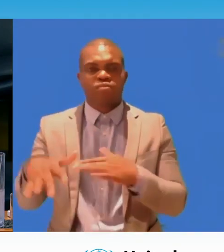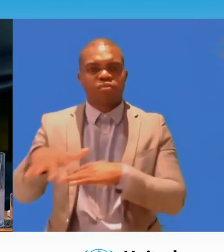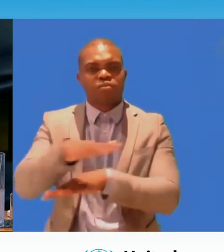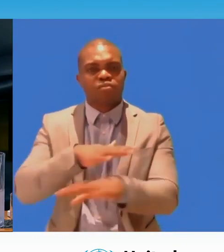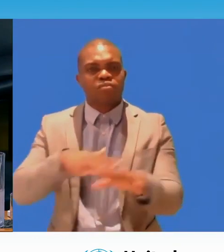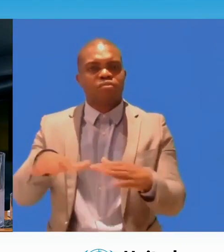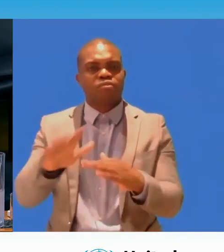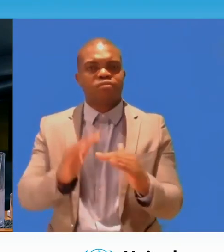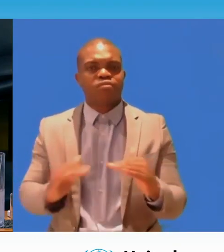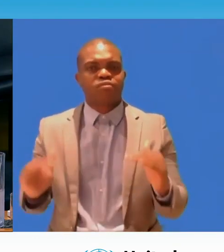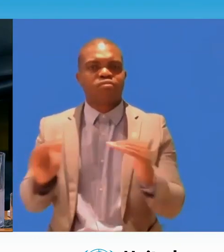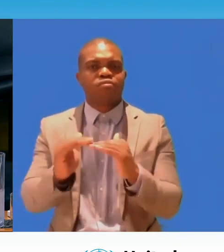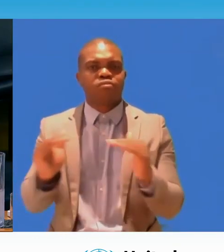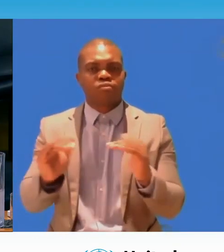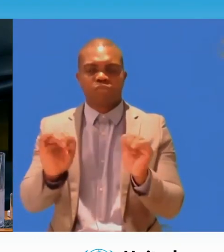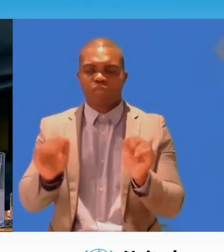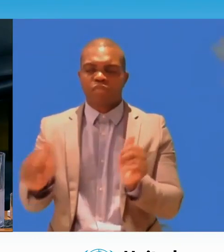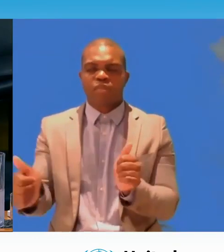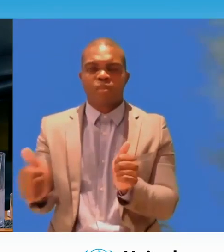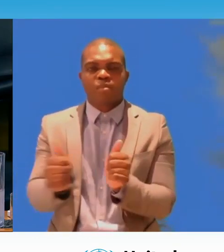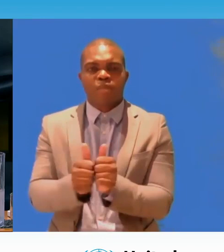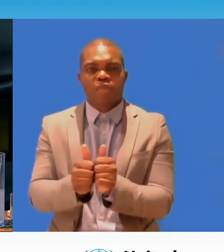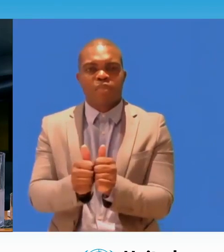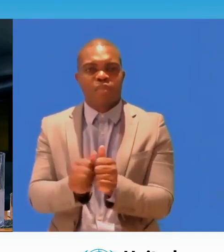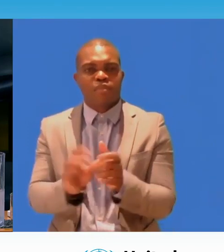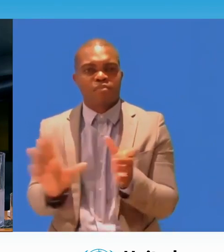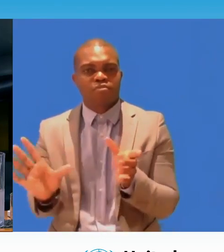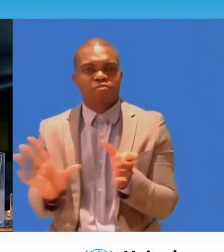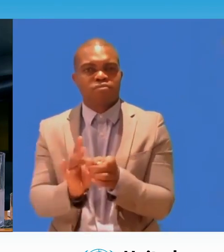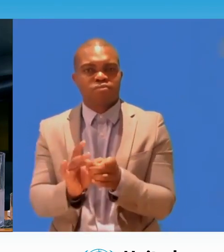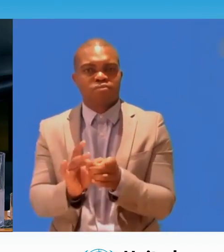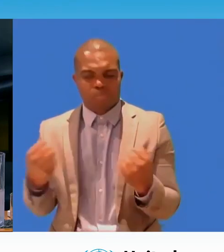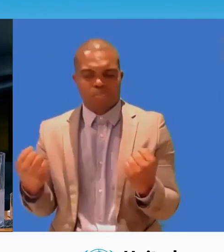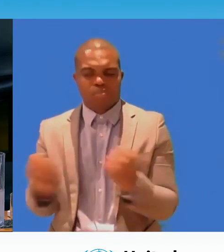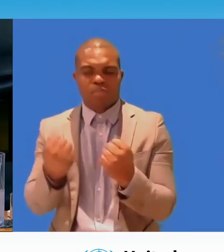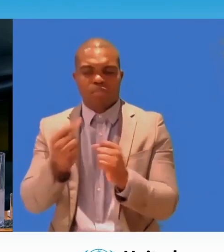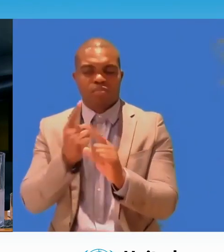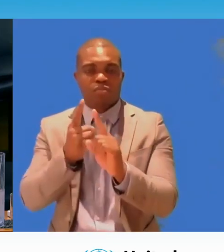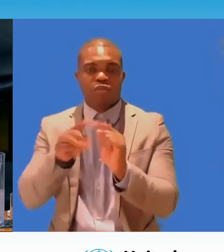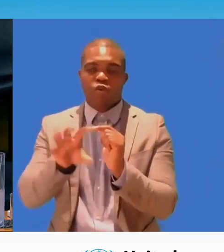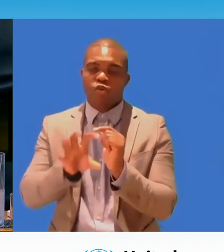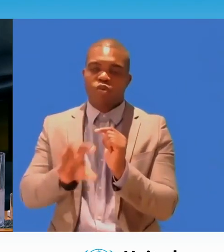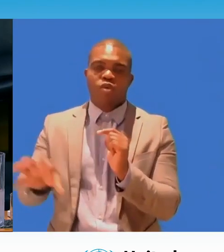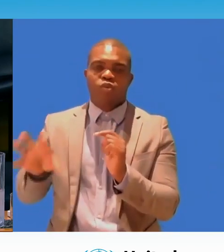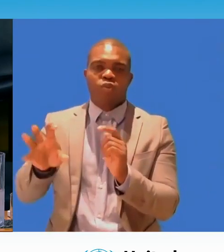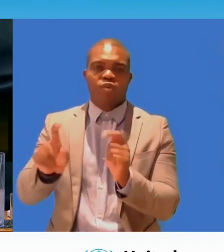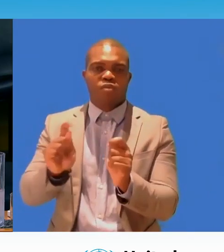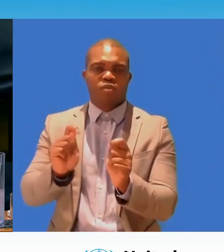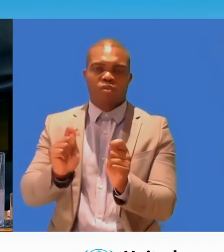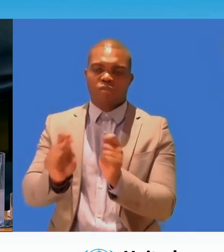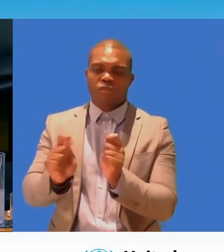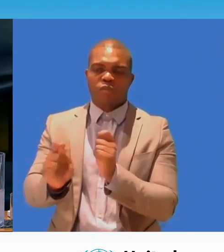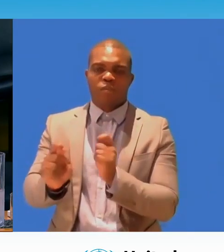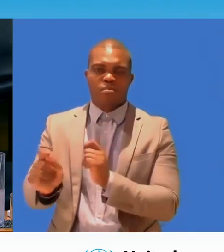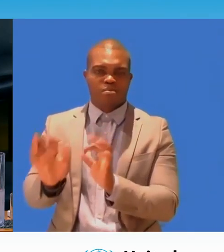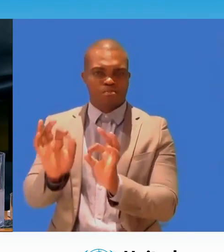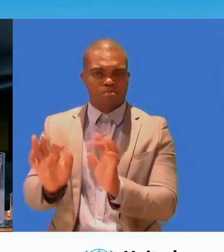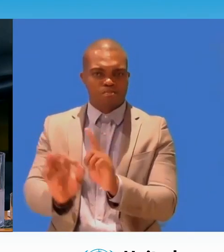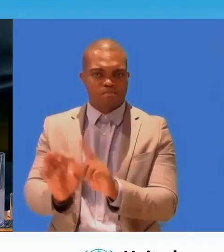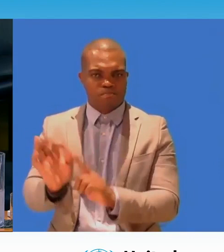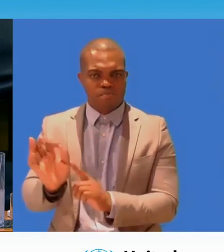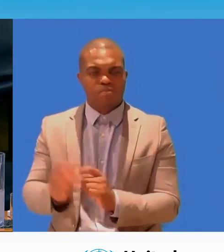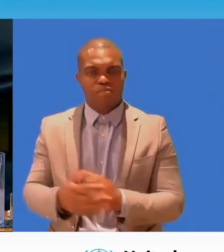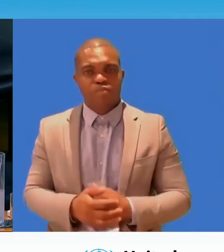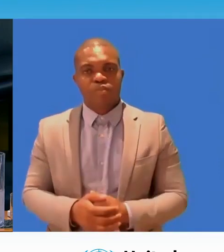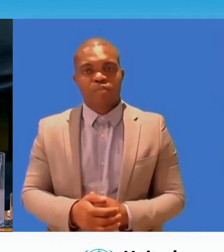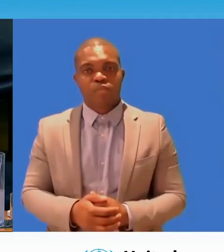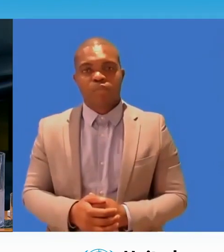very pleased to to report that that our 2023 uh annual report have demonstrated that changes at